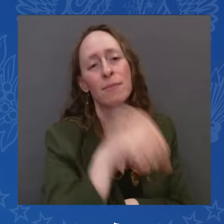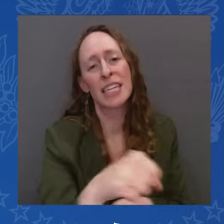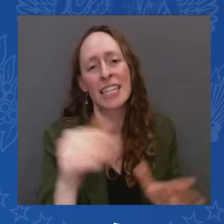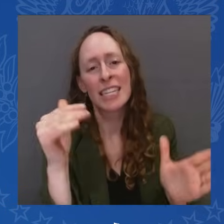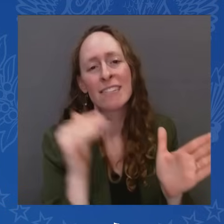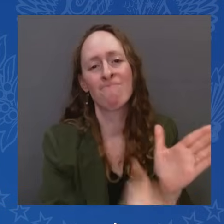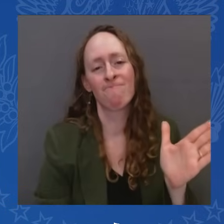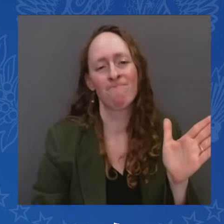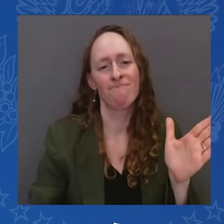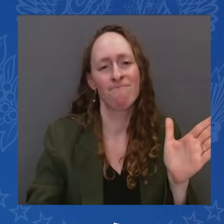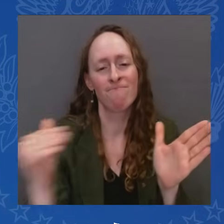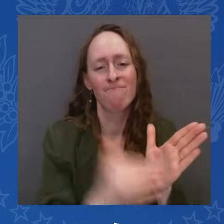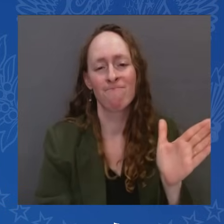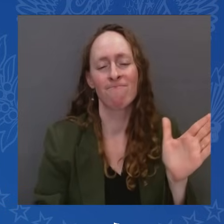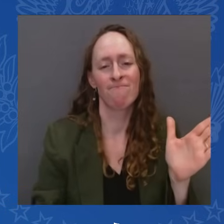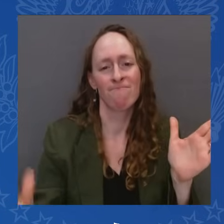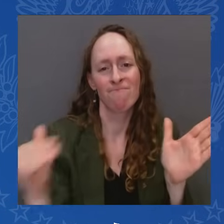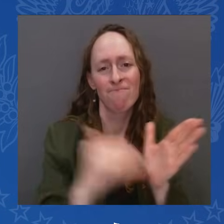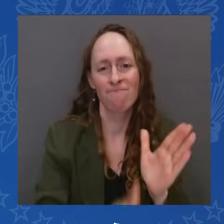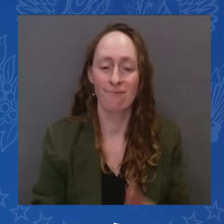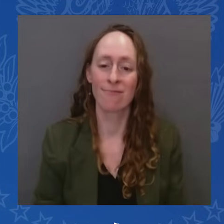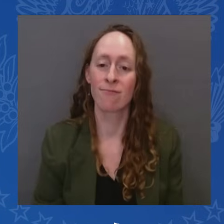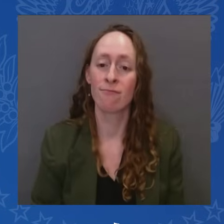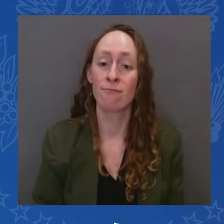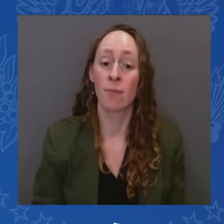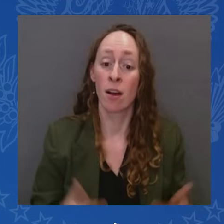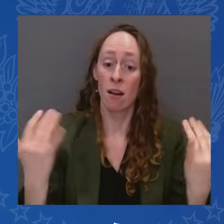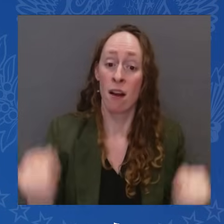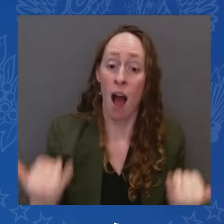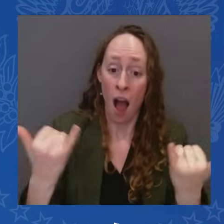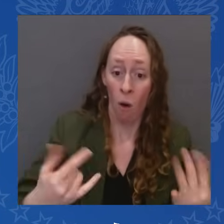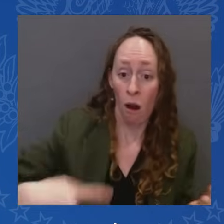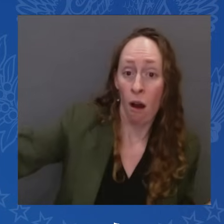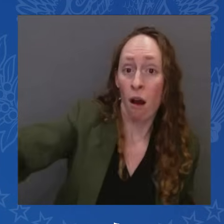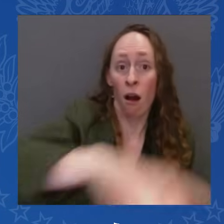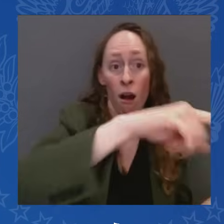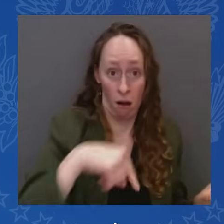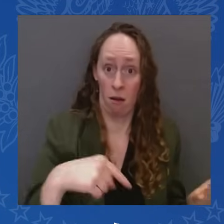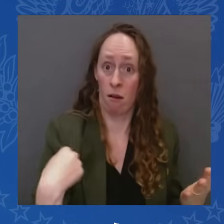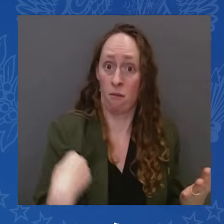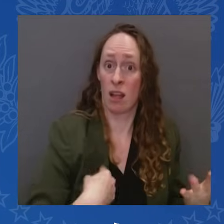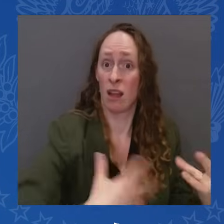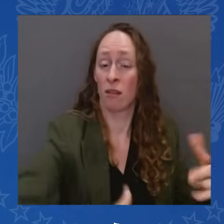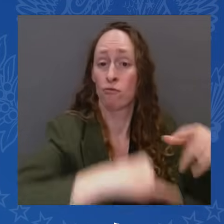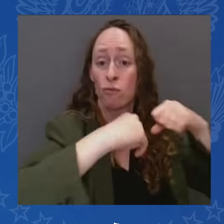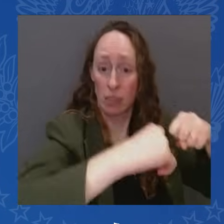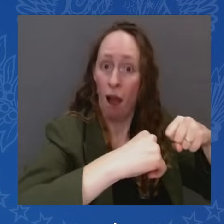unlike in the past. Ukraine can now tackle the Russian dictatorship